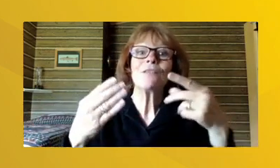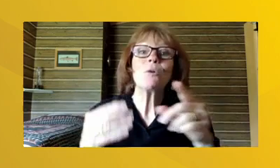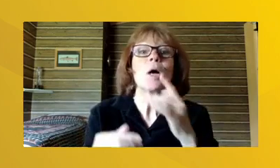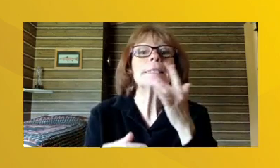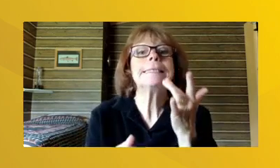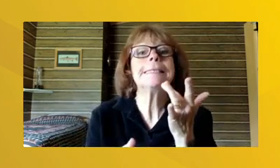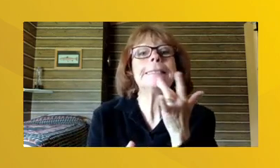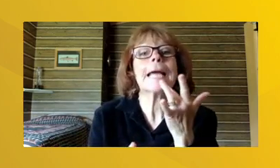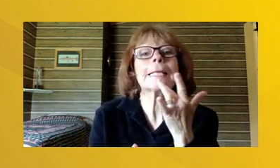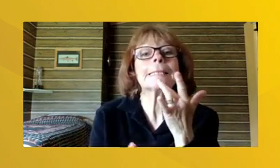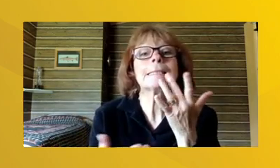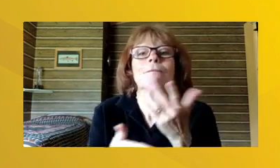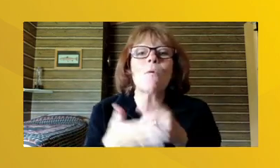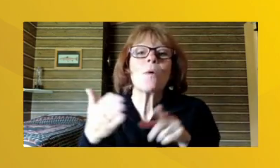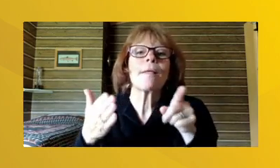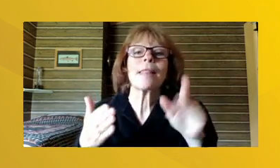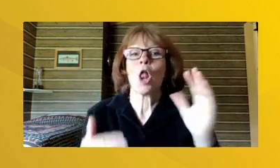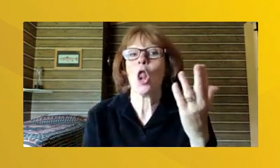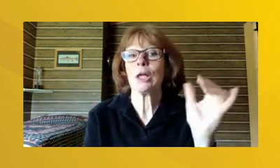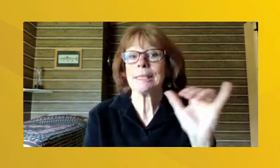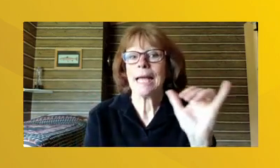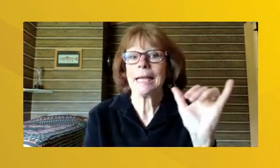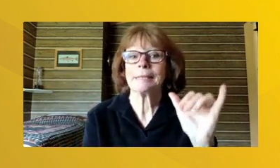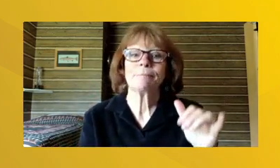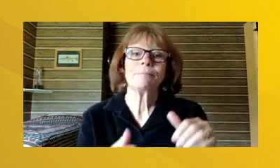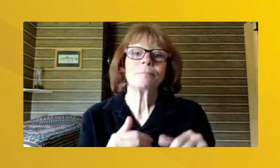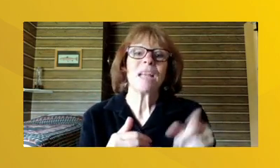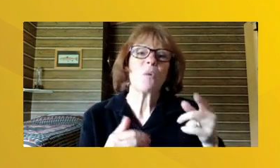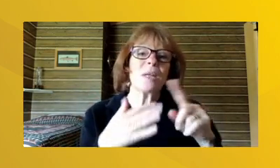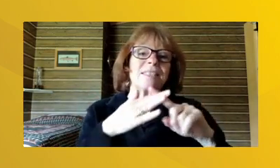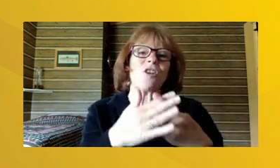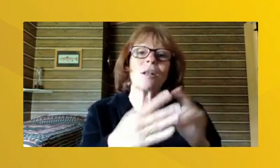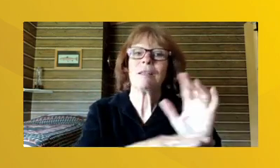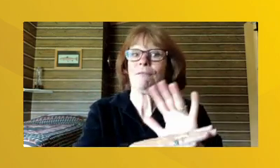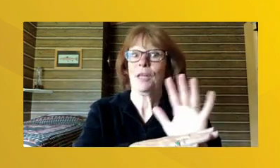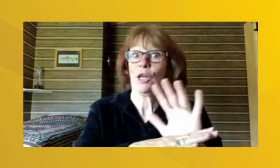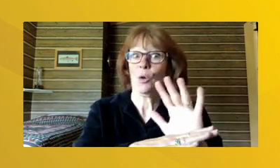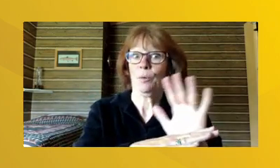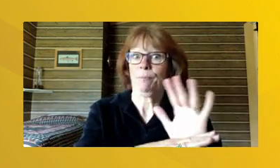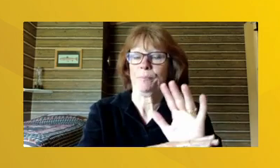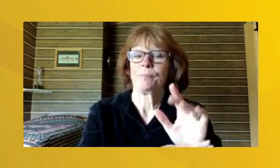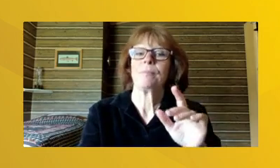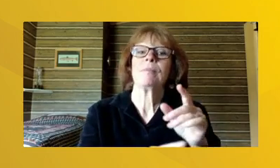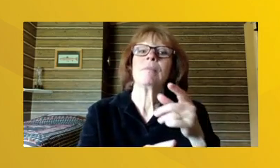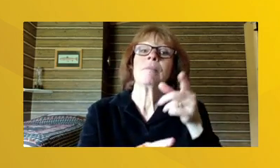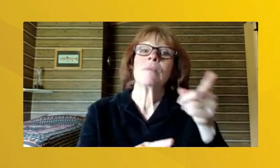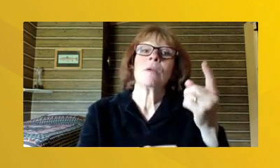So next slide, then you can start the video with a segment from our field trip to the elephants.